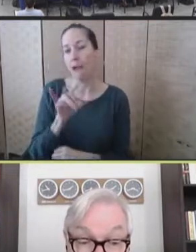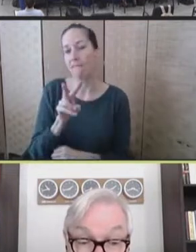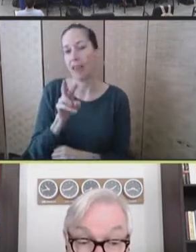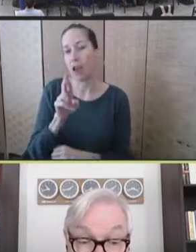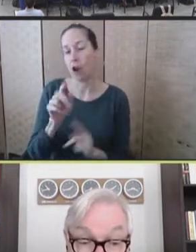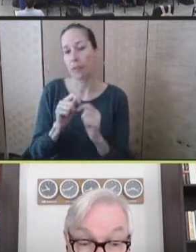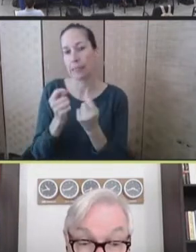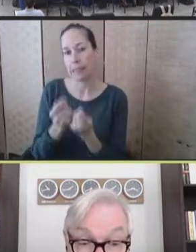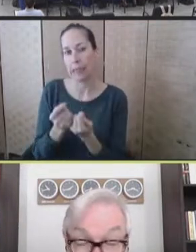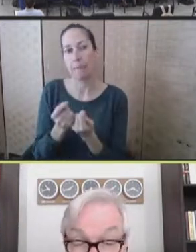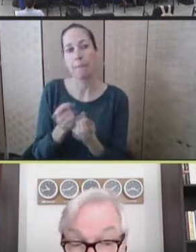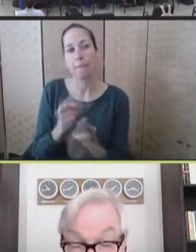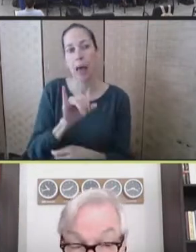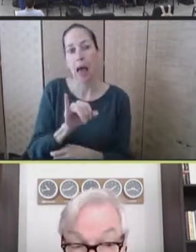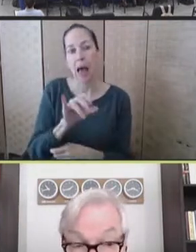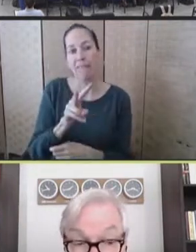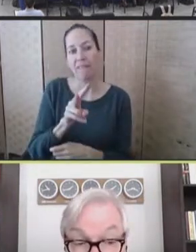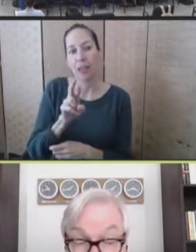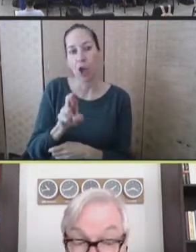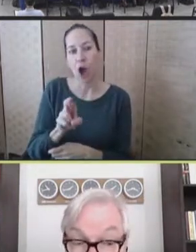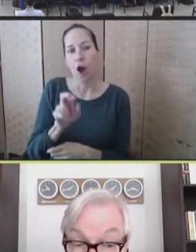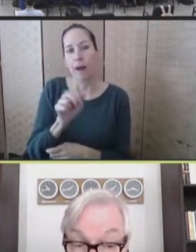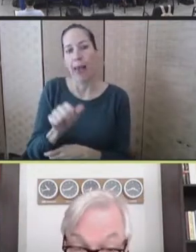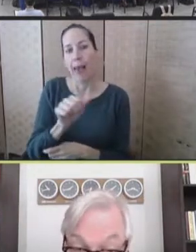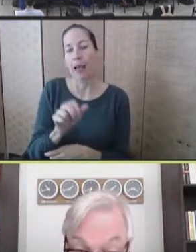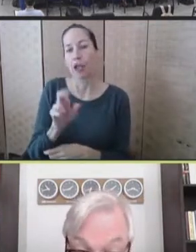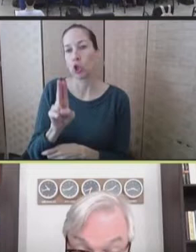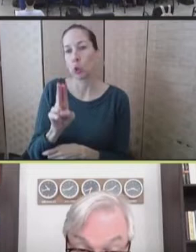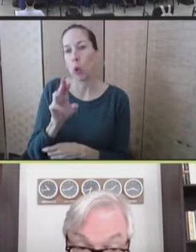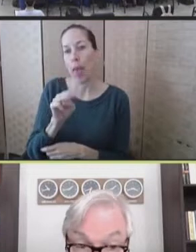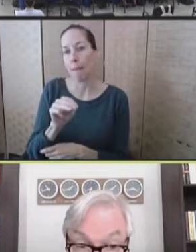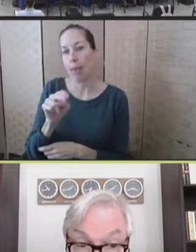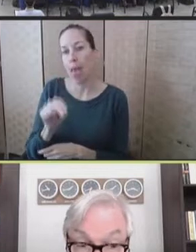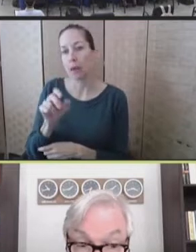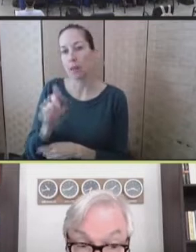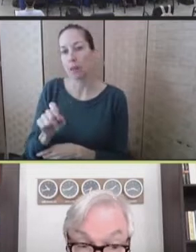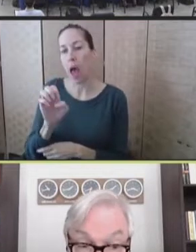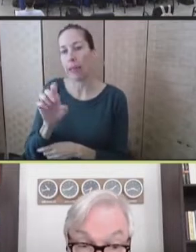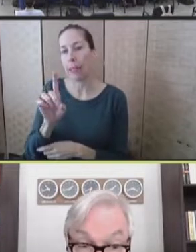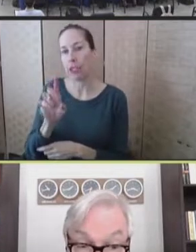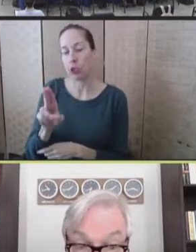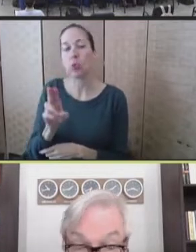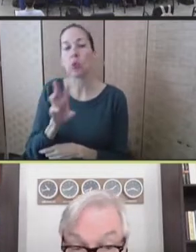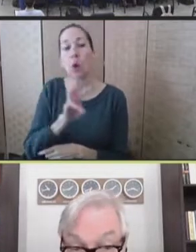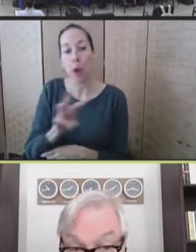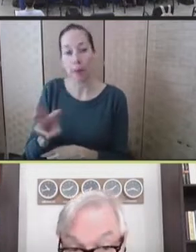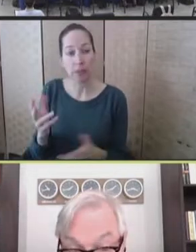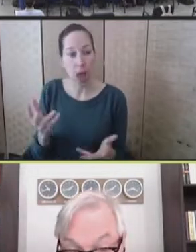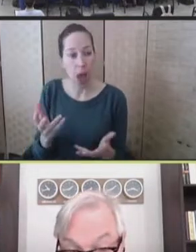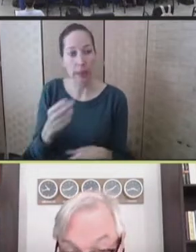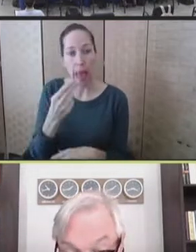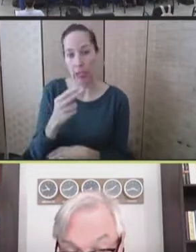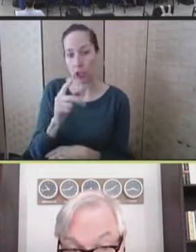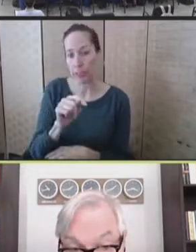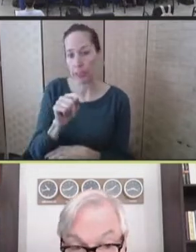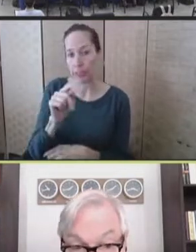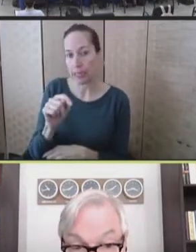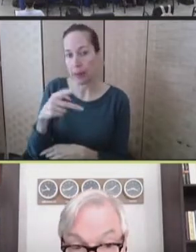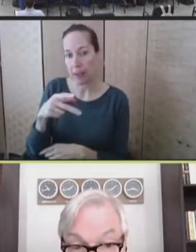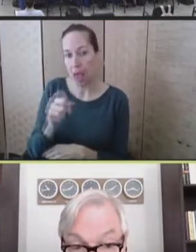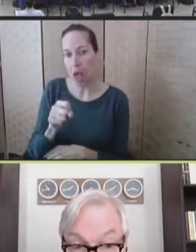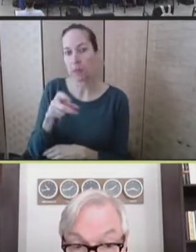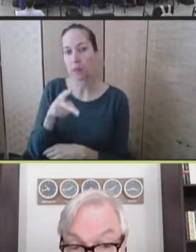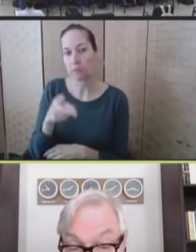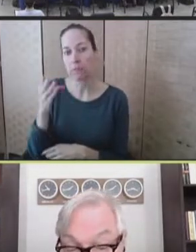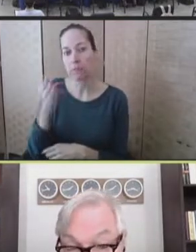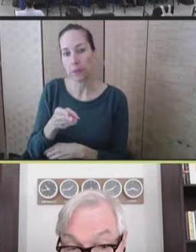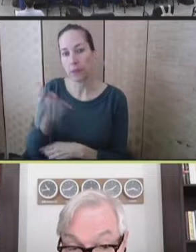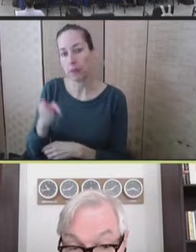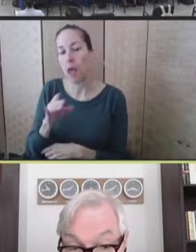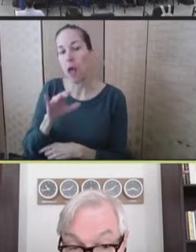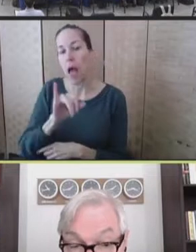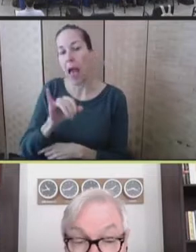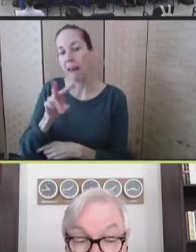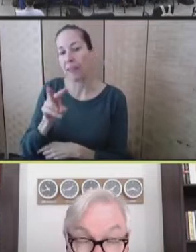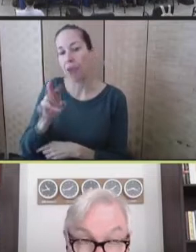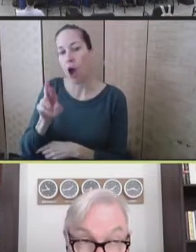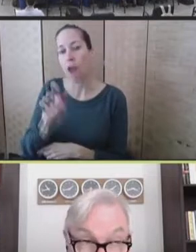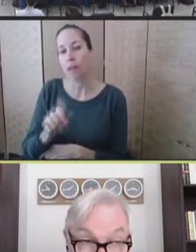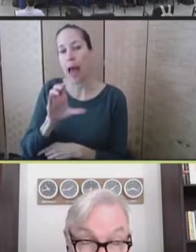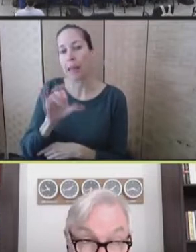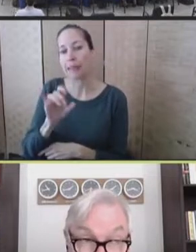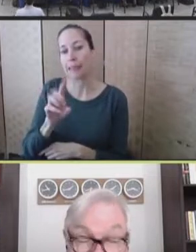If you want to visit the website, https//ivr.cidrap.umn.edu.